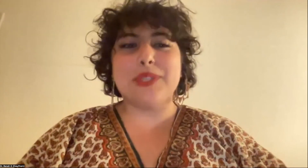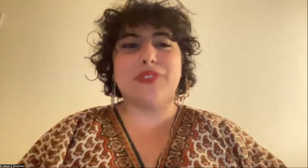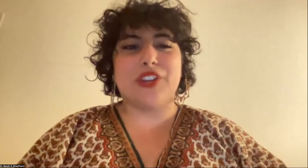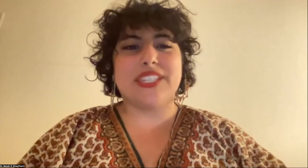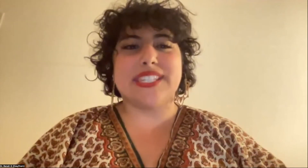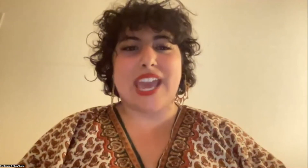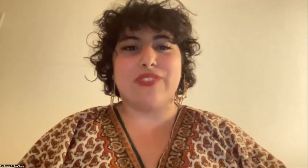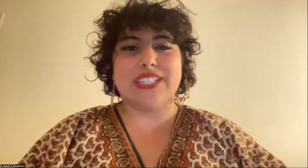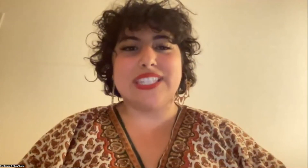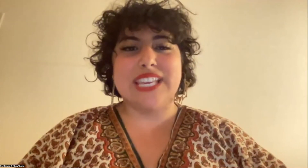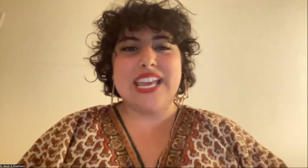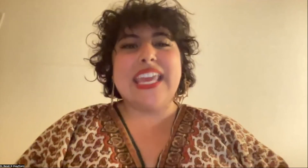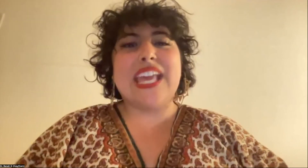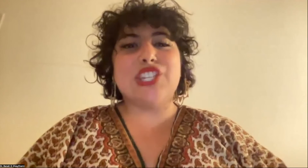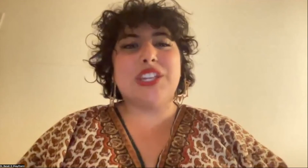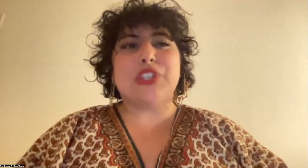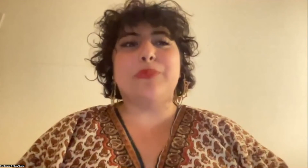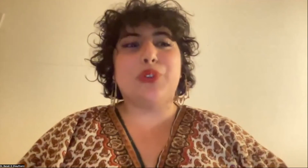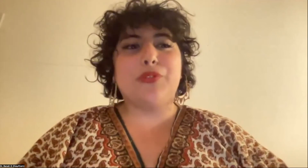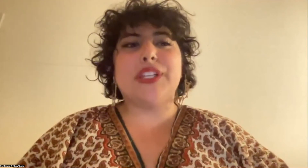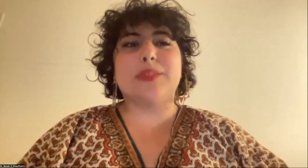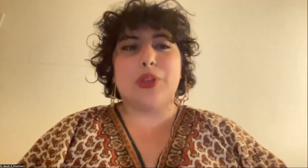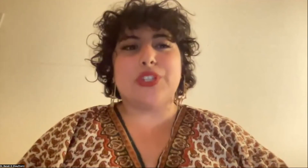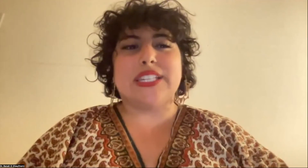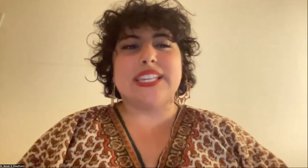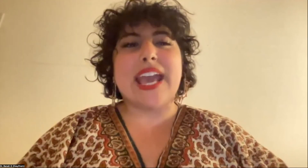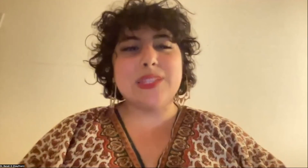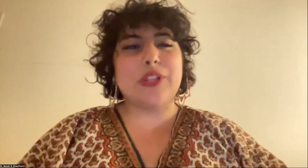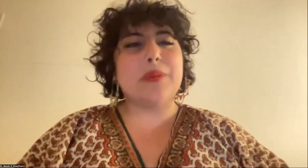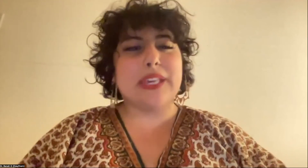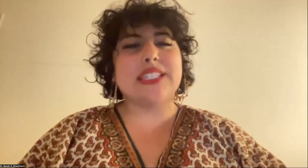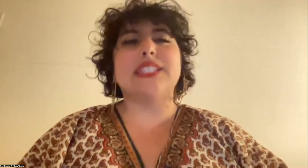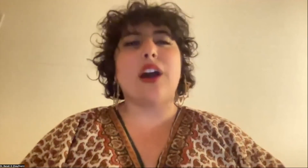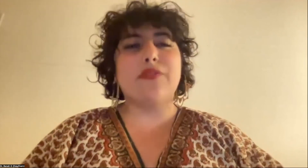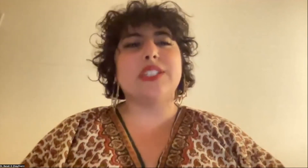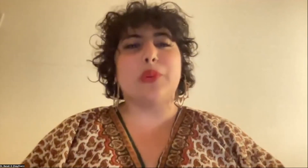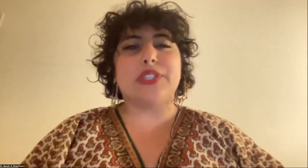atmosphere is his canvas. He engineers beautiful explosions and expertly picks the softest most